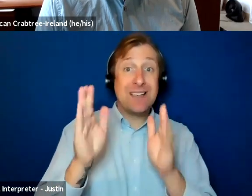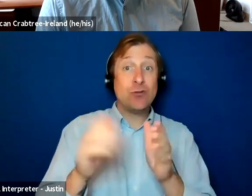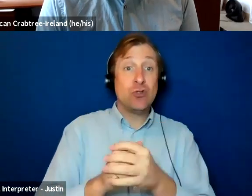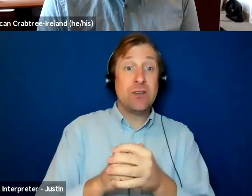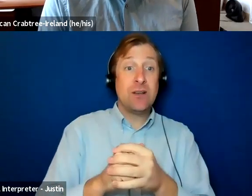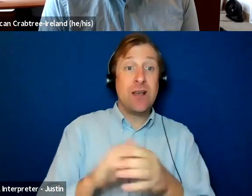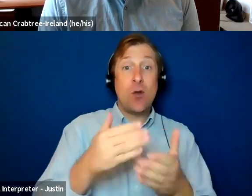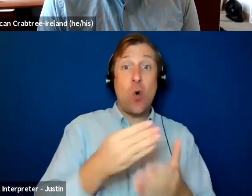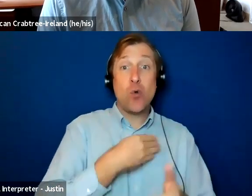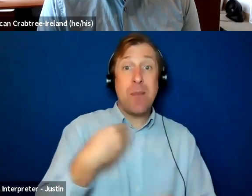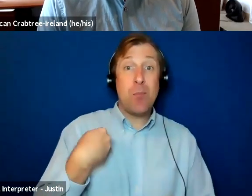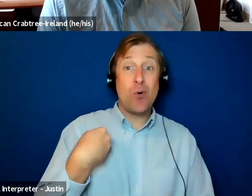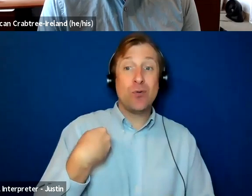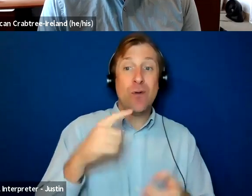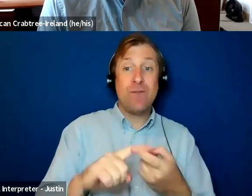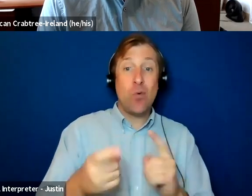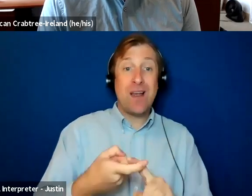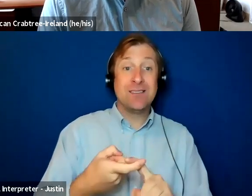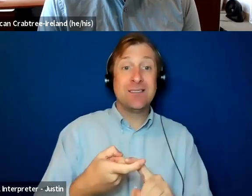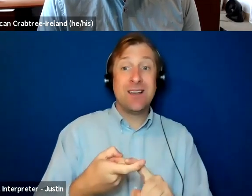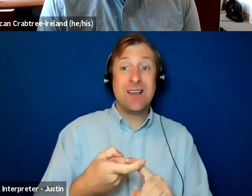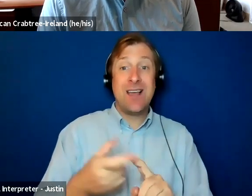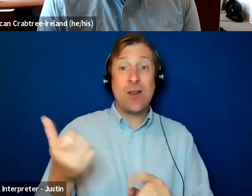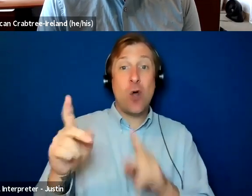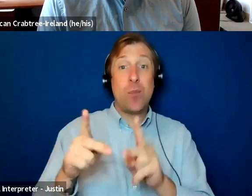all your member friends and others, so that they really do,